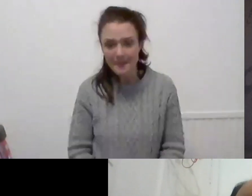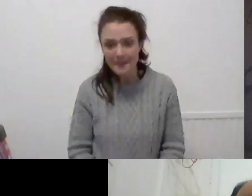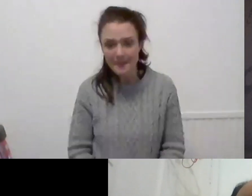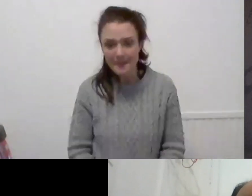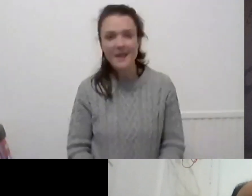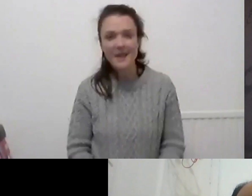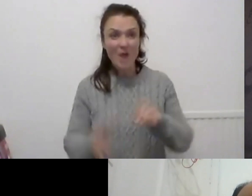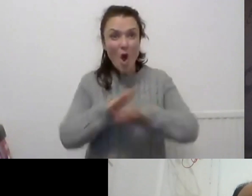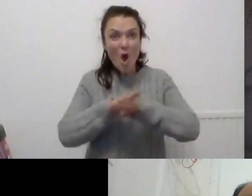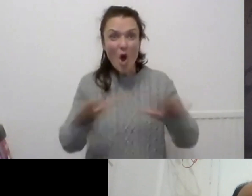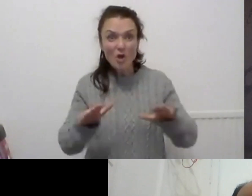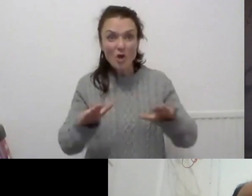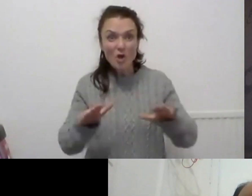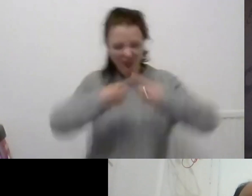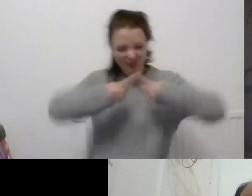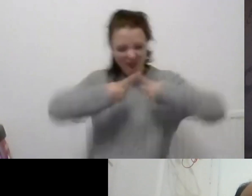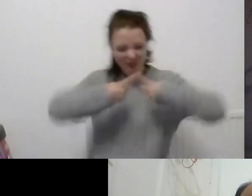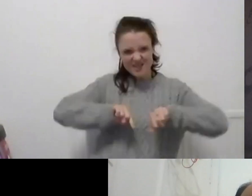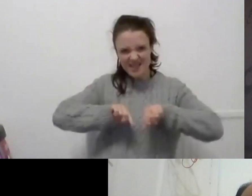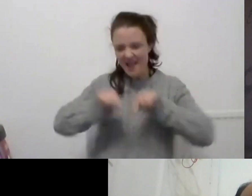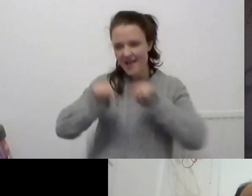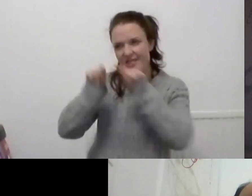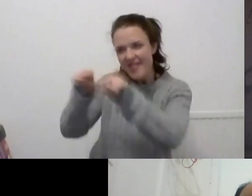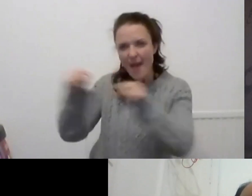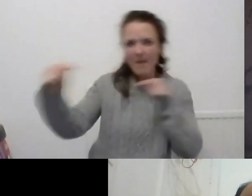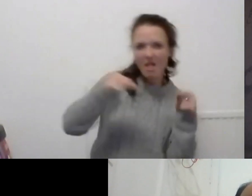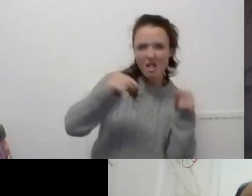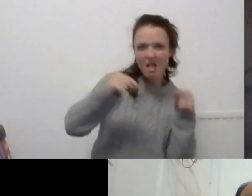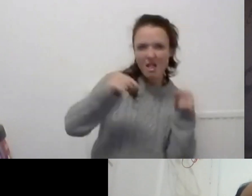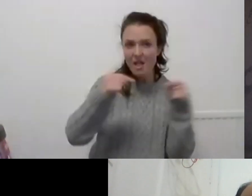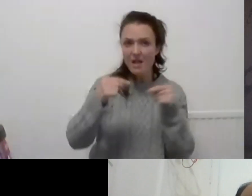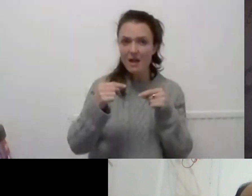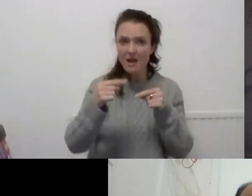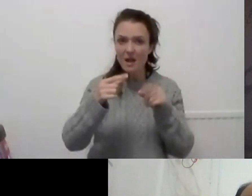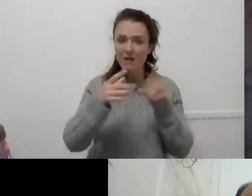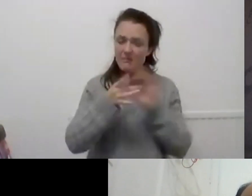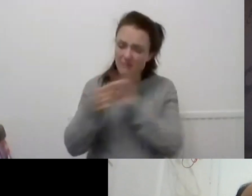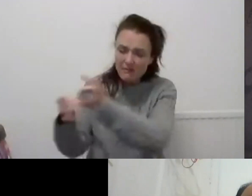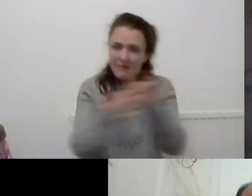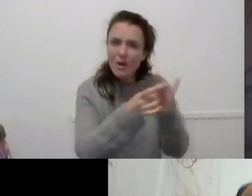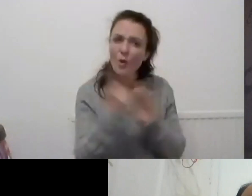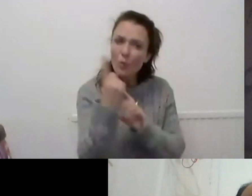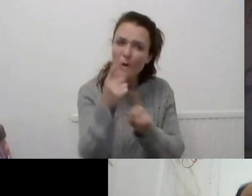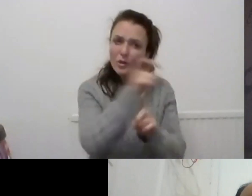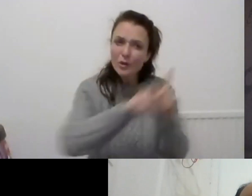on this. We are one community, we all face the impact of COVID-19. And I think we